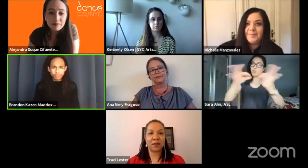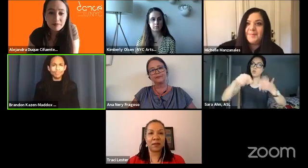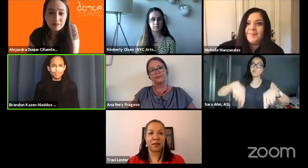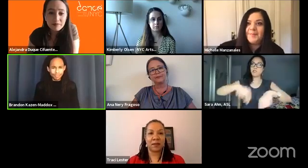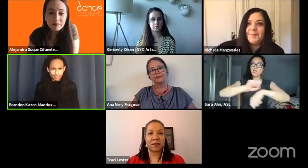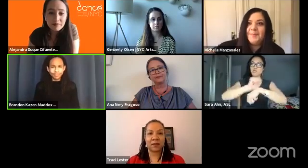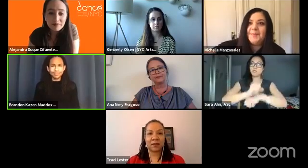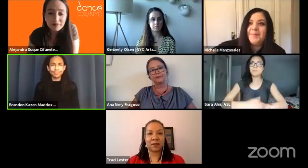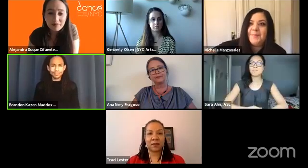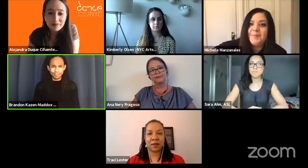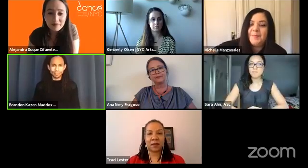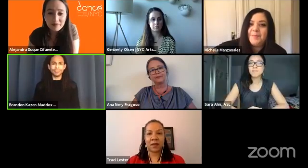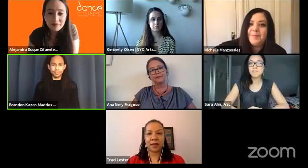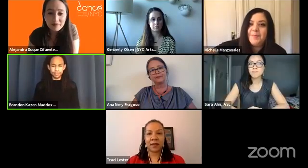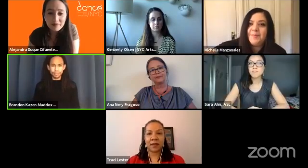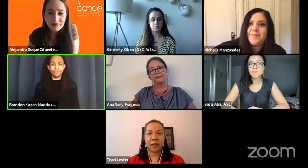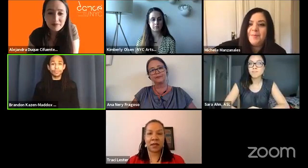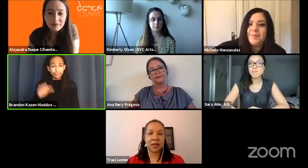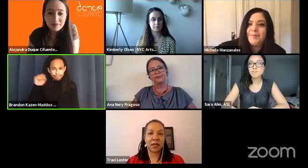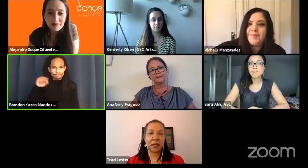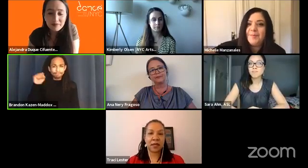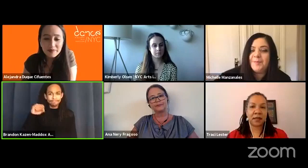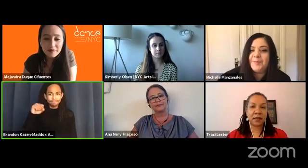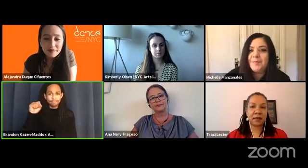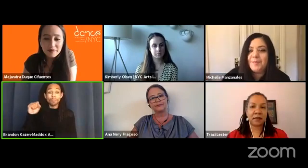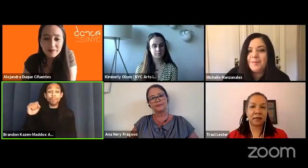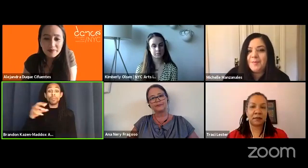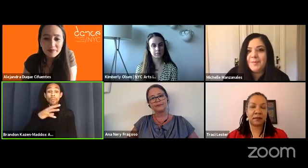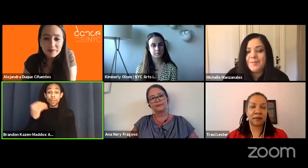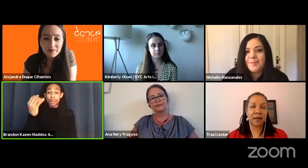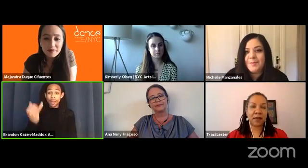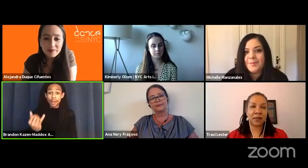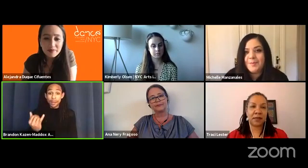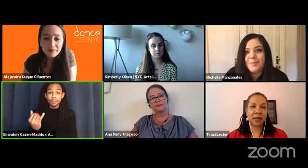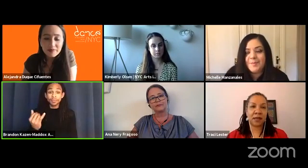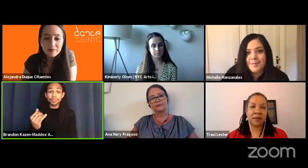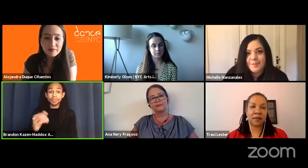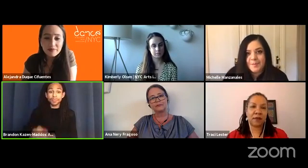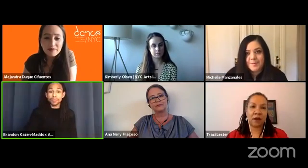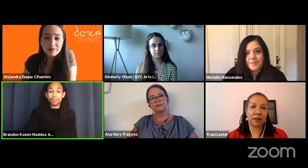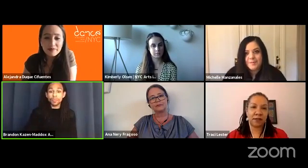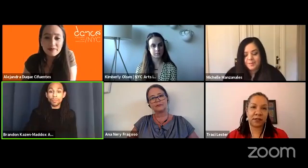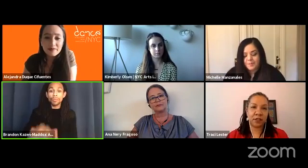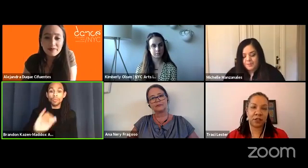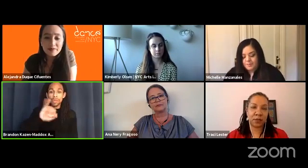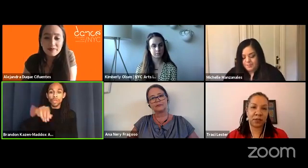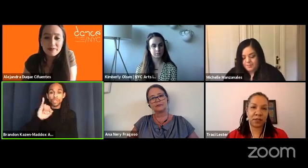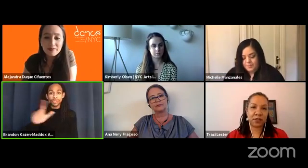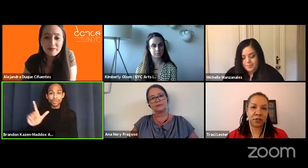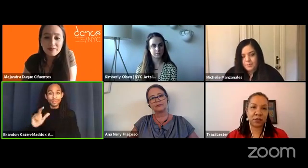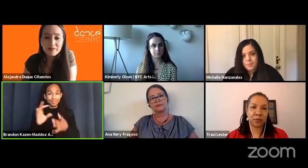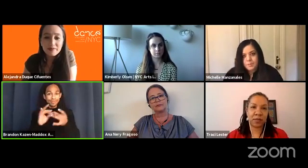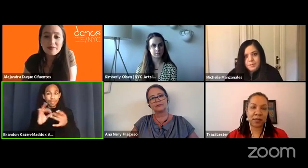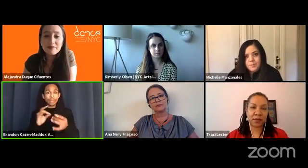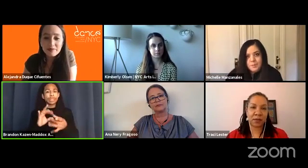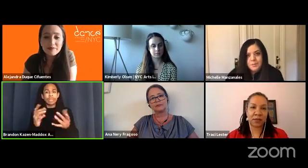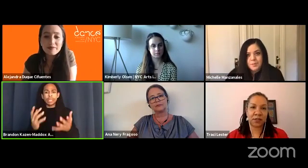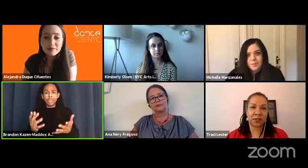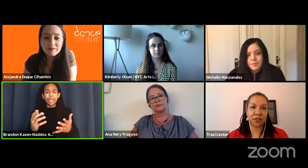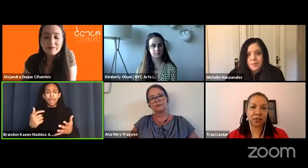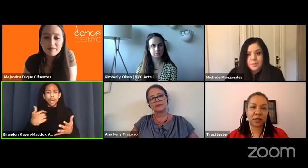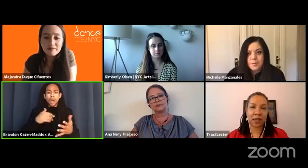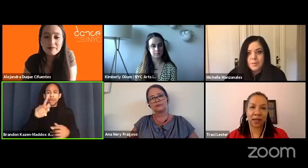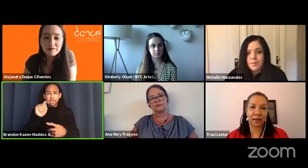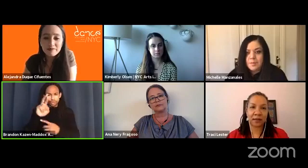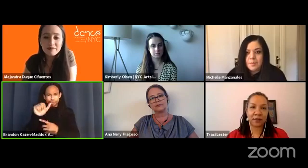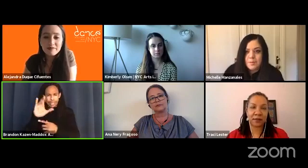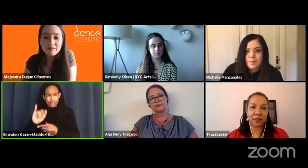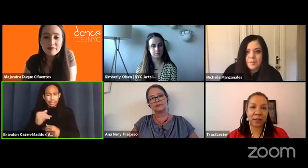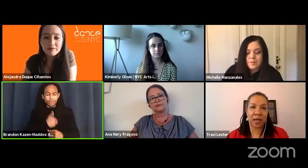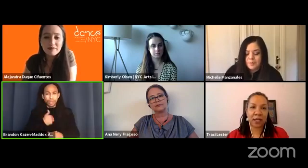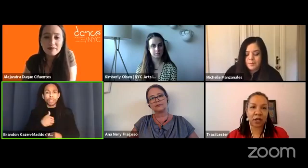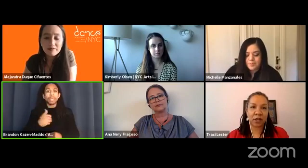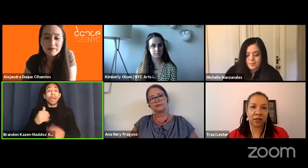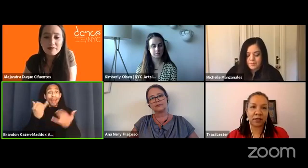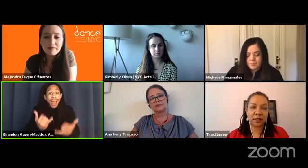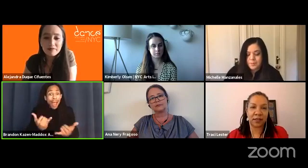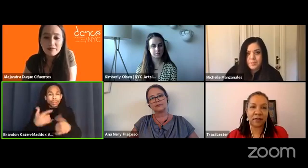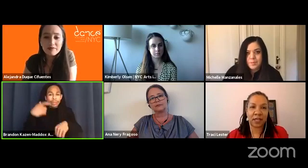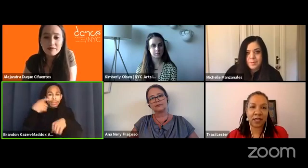parents and guardian, create videos, documentation of the work and when you write those proposals